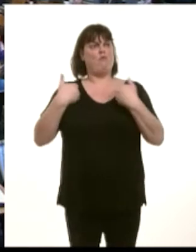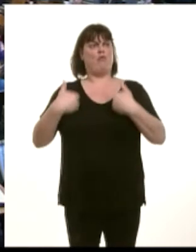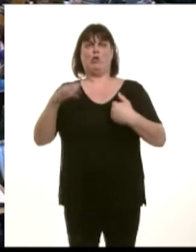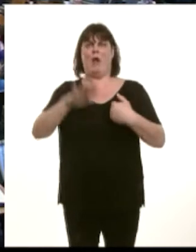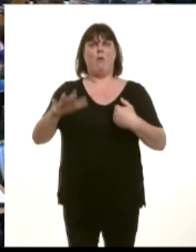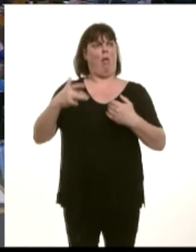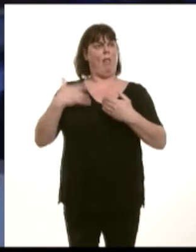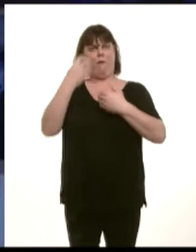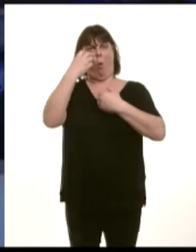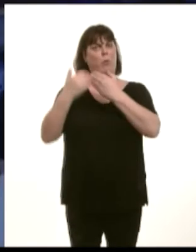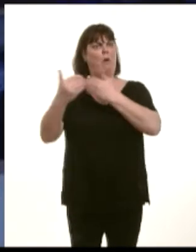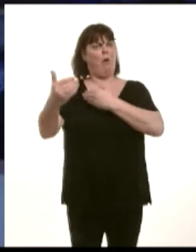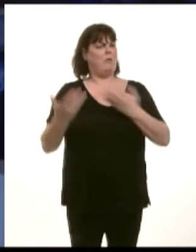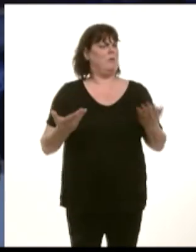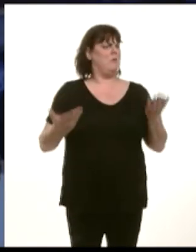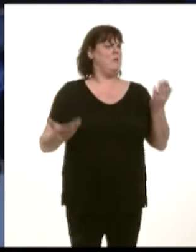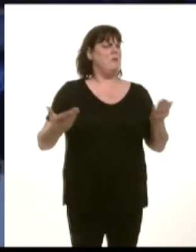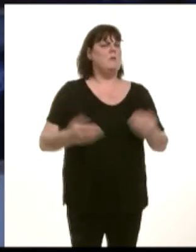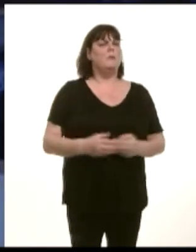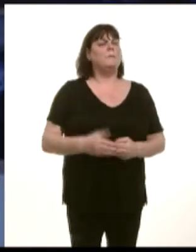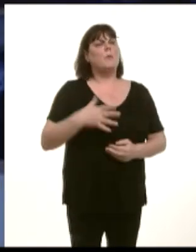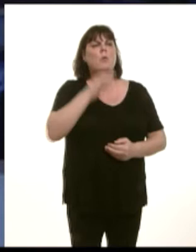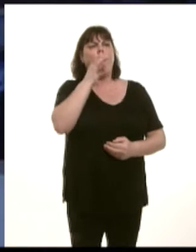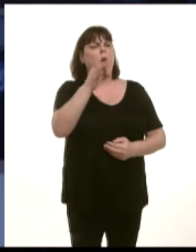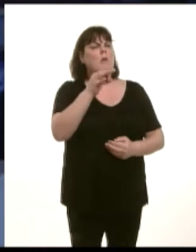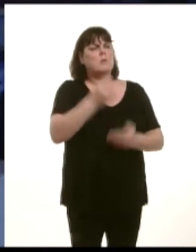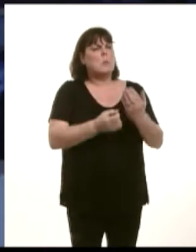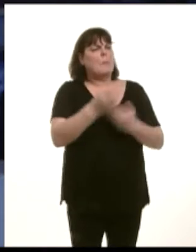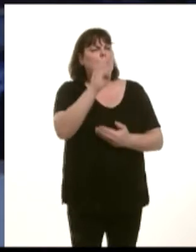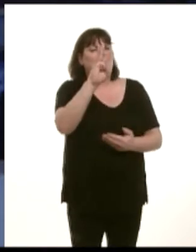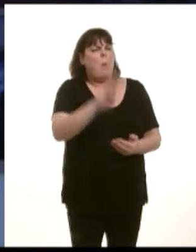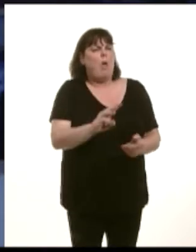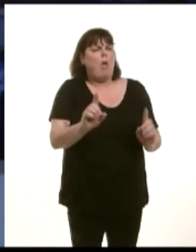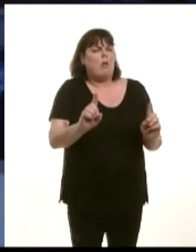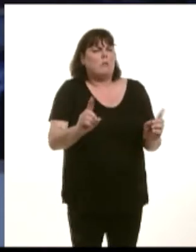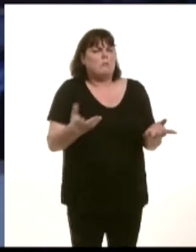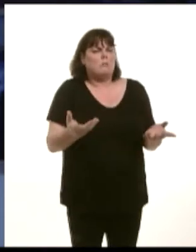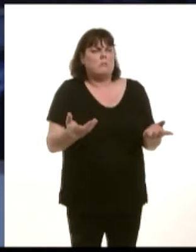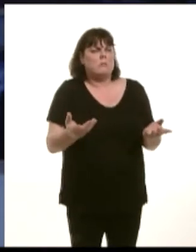So, my question would be: how do we get to grips with measuring outcomes as opposed to,